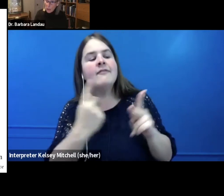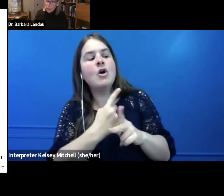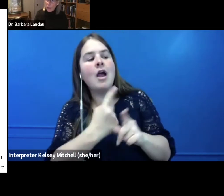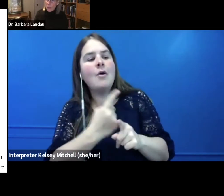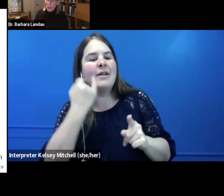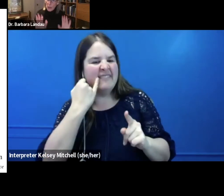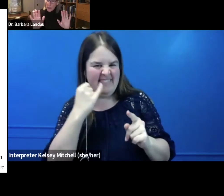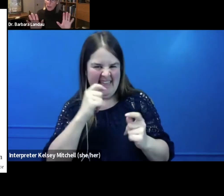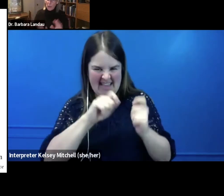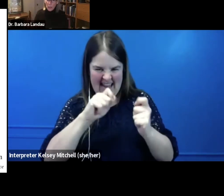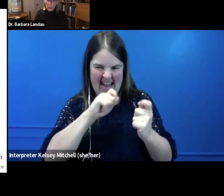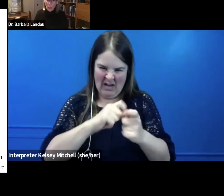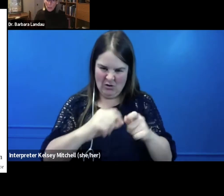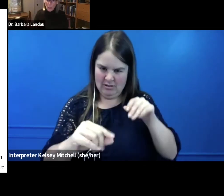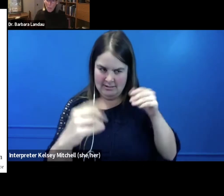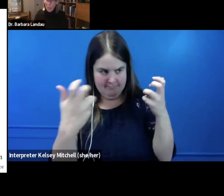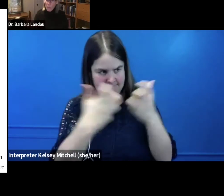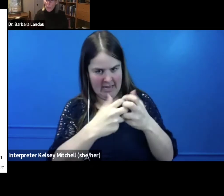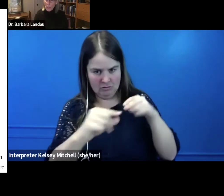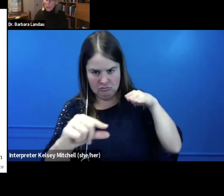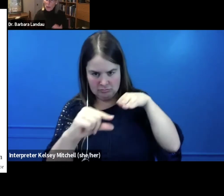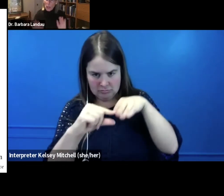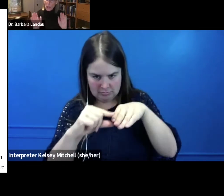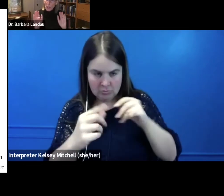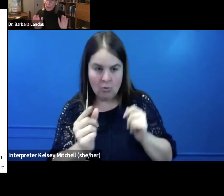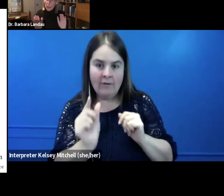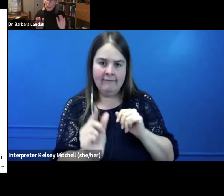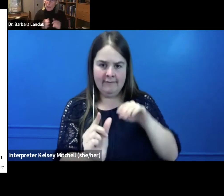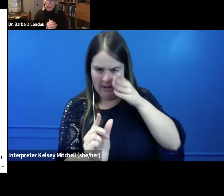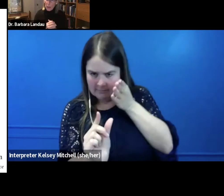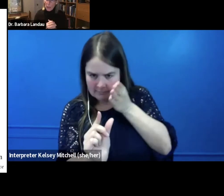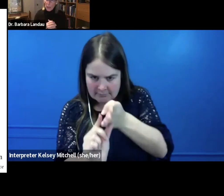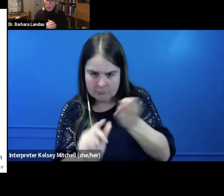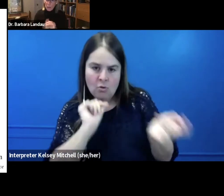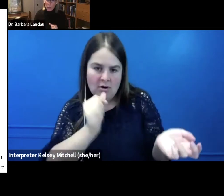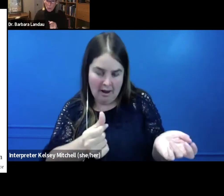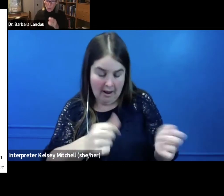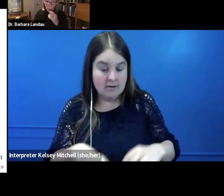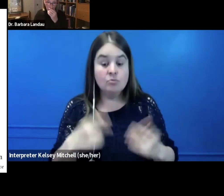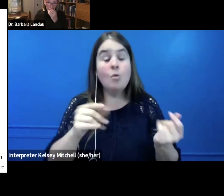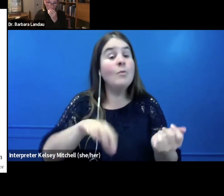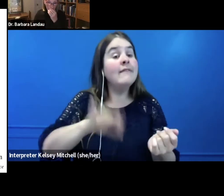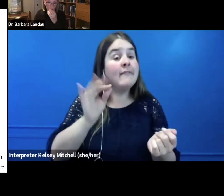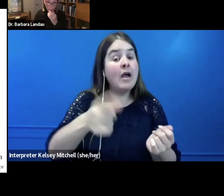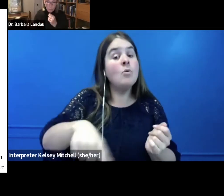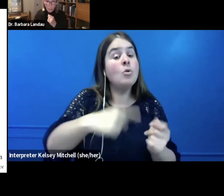in this set of studies is that in typically developing